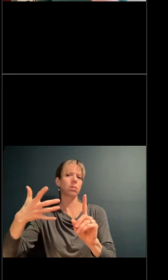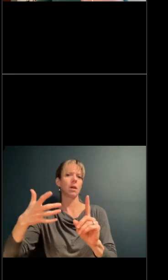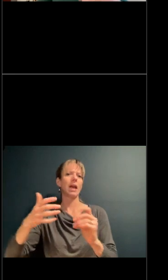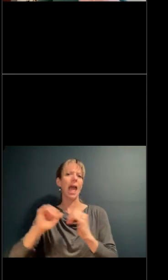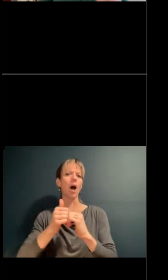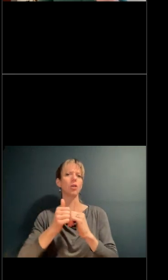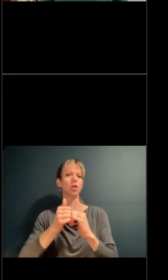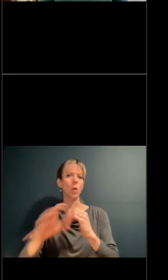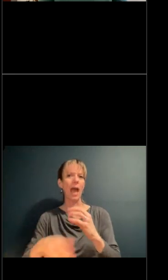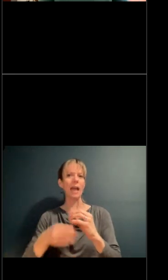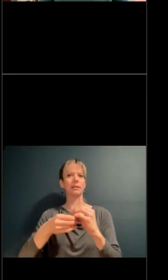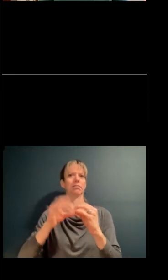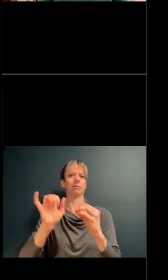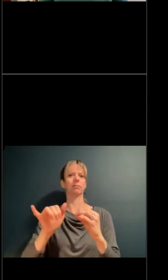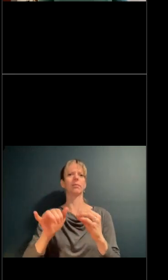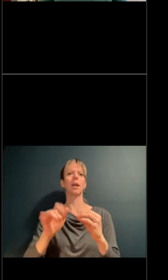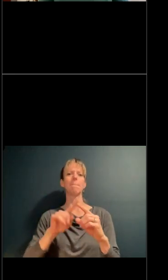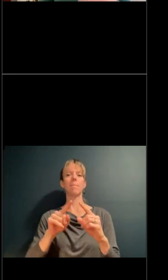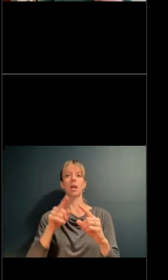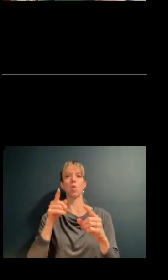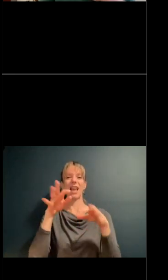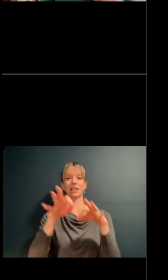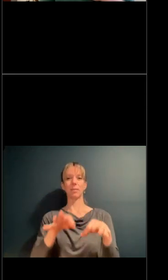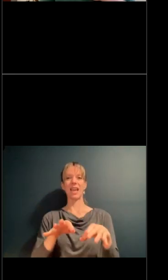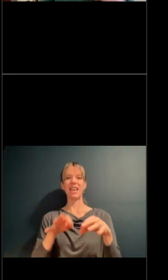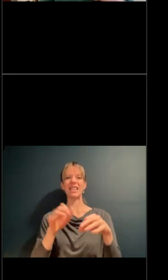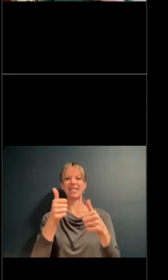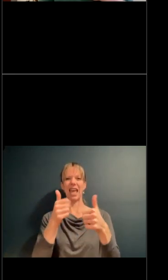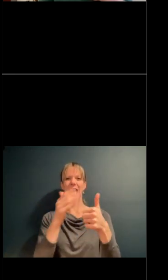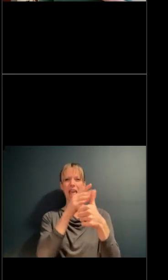As I walk through these 10 areas of belonging, I want you to be thinking about,